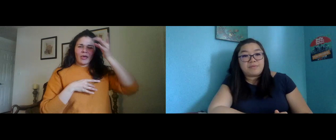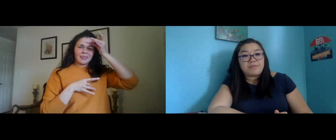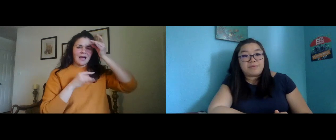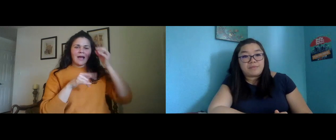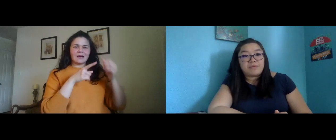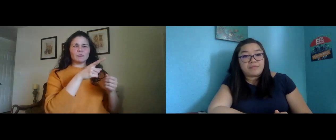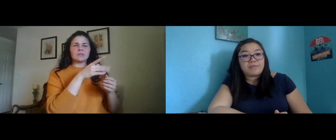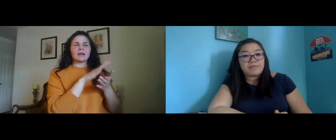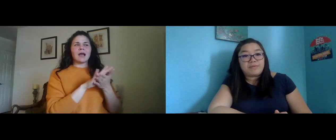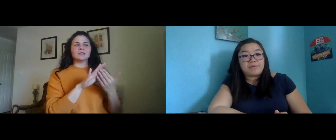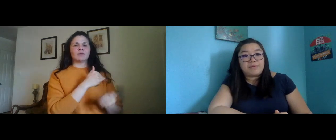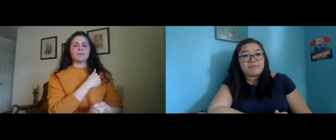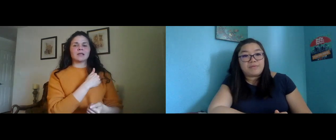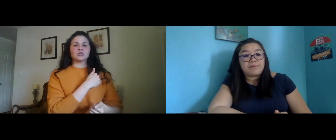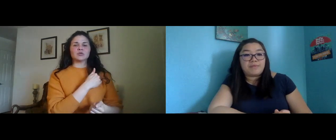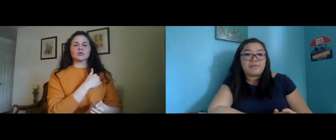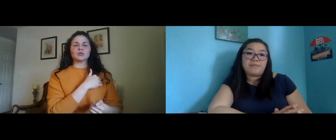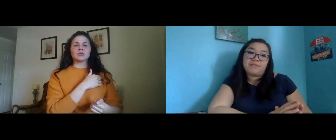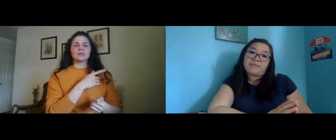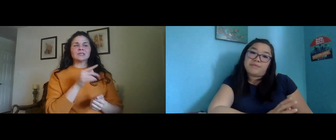I took it to heart, and it was a nice reminder from my colleague that